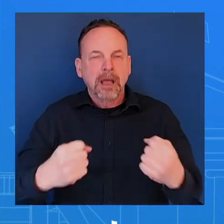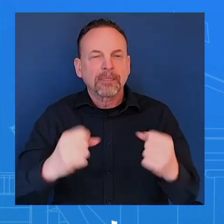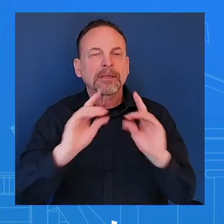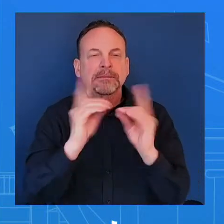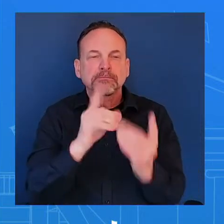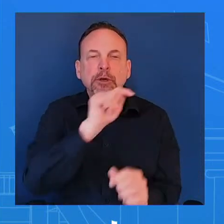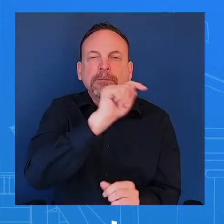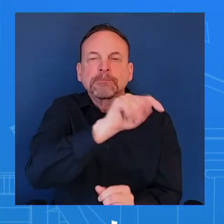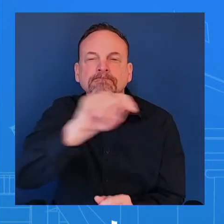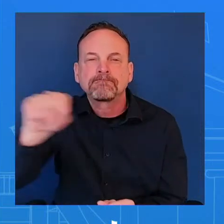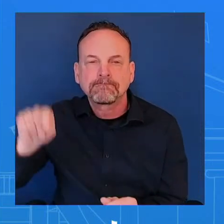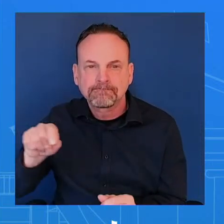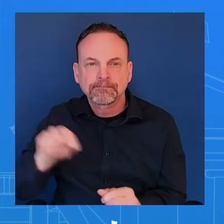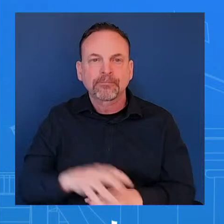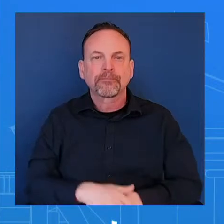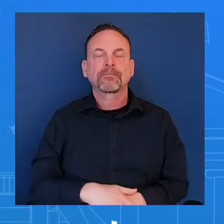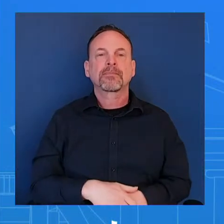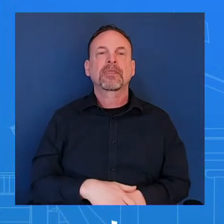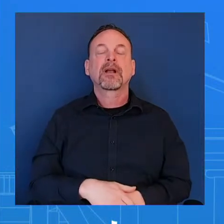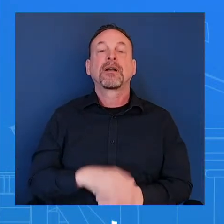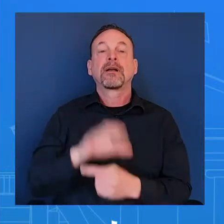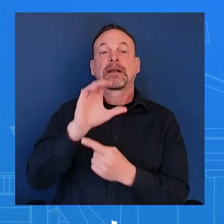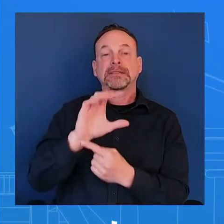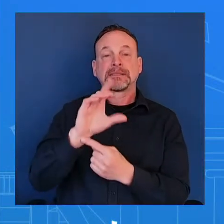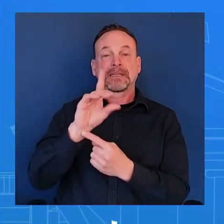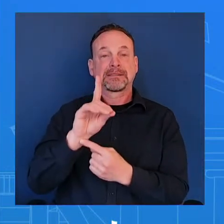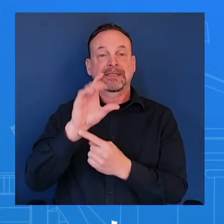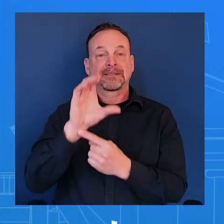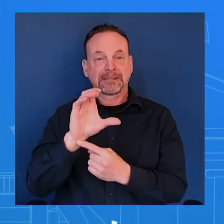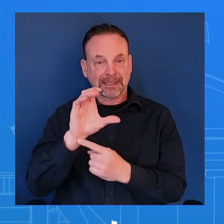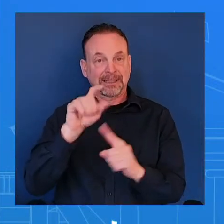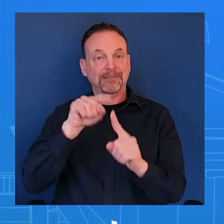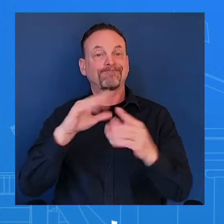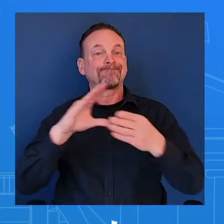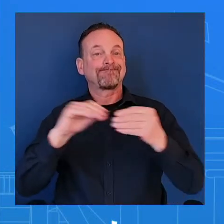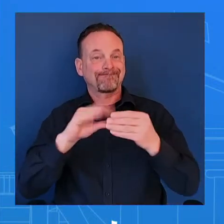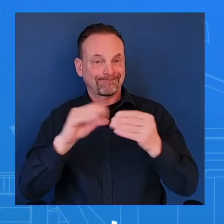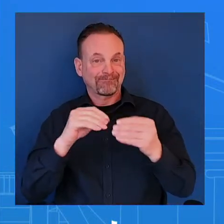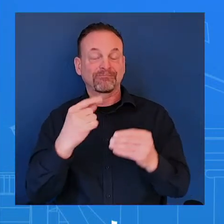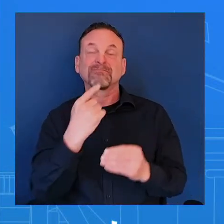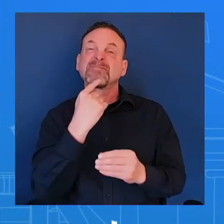They are continuing to monitor and will continue to coordinate with relevant agencies and officials. This is -- when it comes -- again,